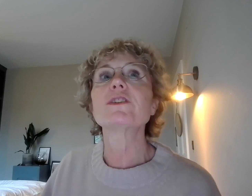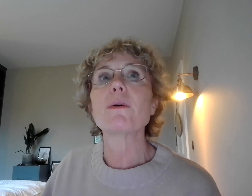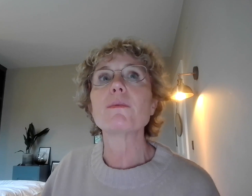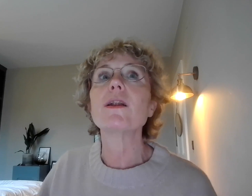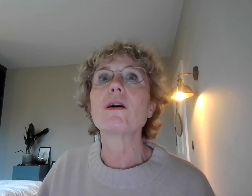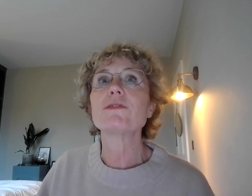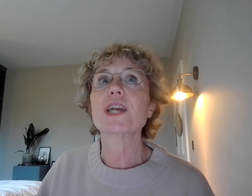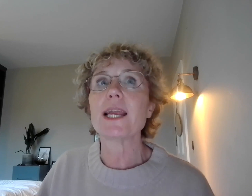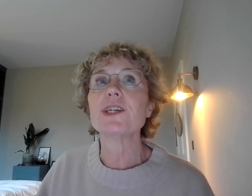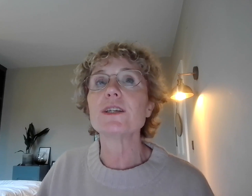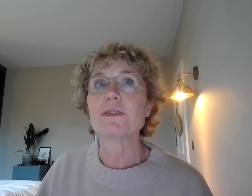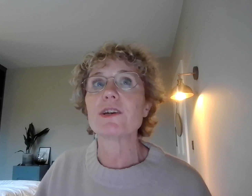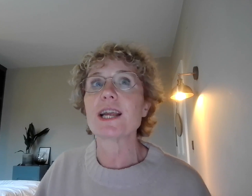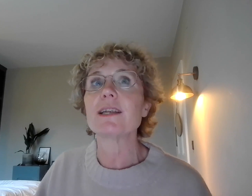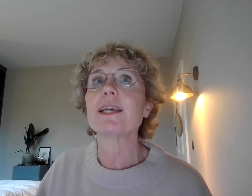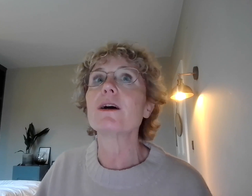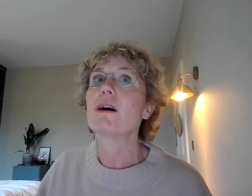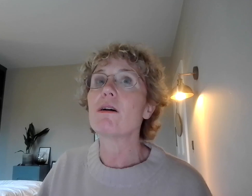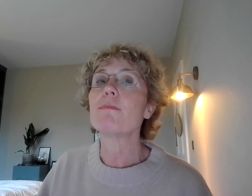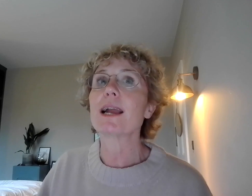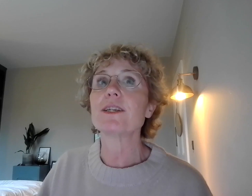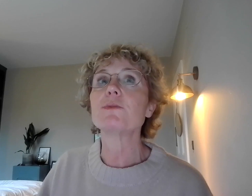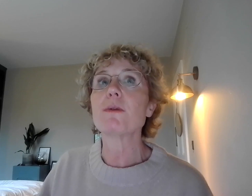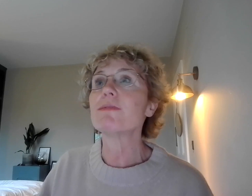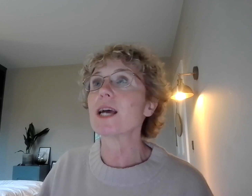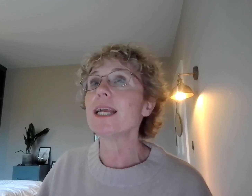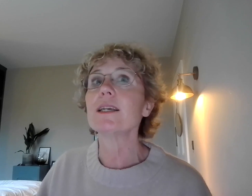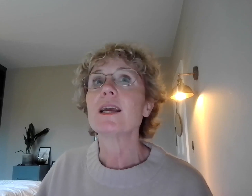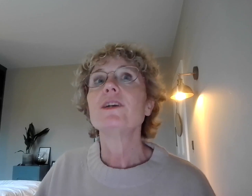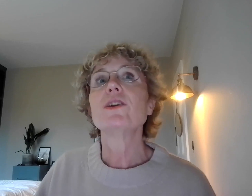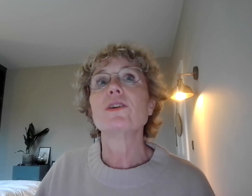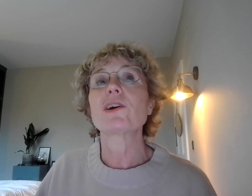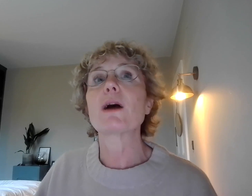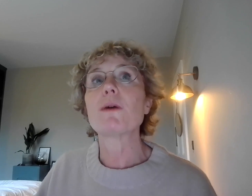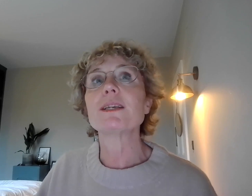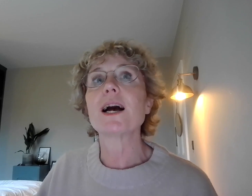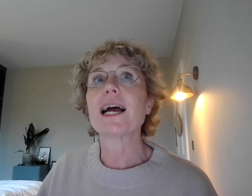So, a lot of changes to functionality are being added to our website. So you could look at our website.